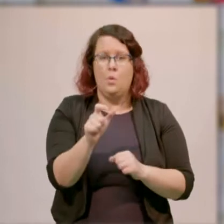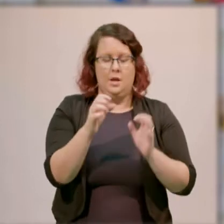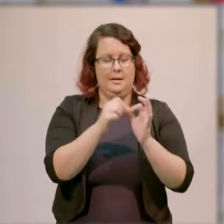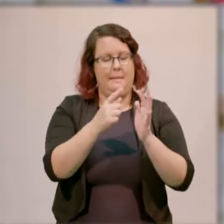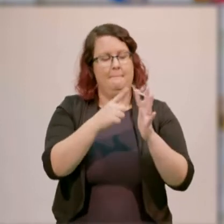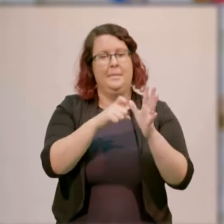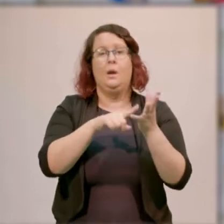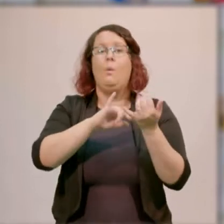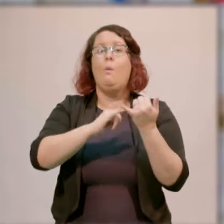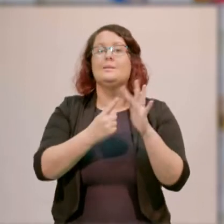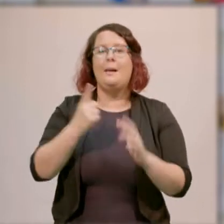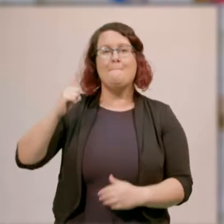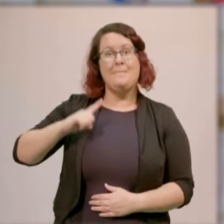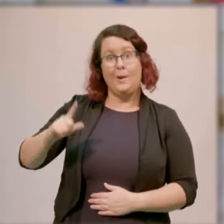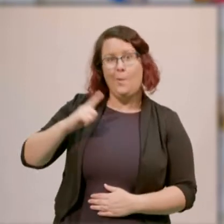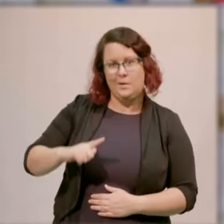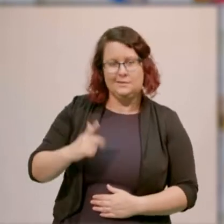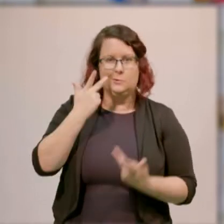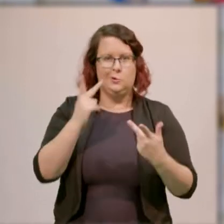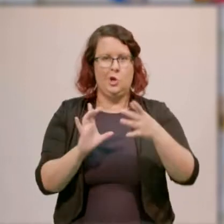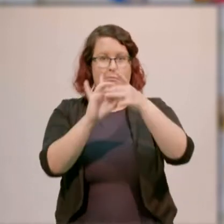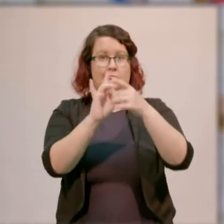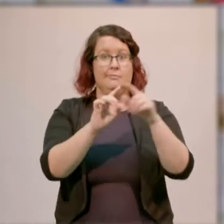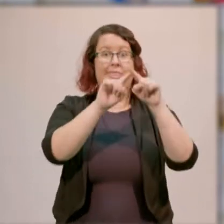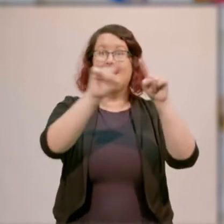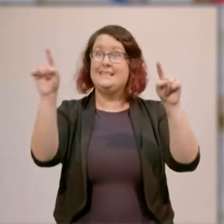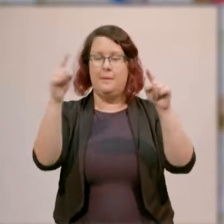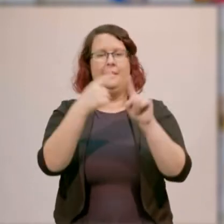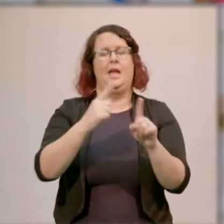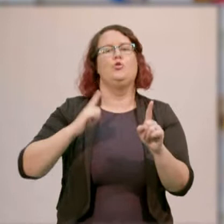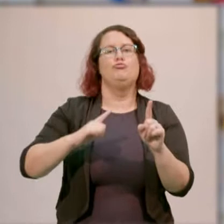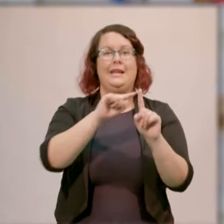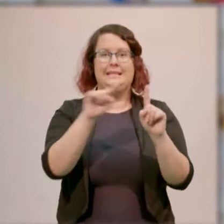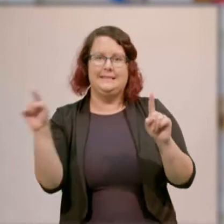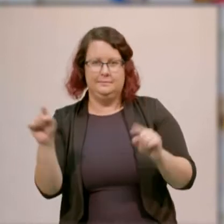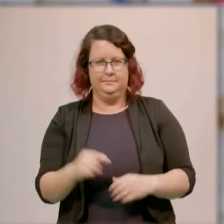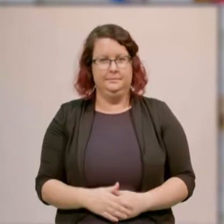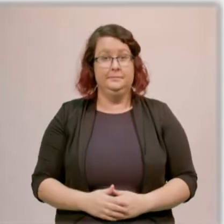to link your statement and reason together. Have a look at this sentence: